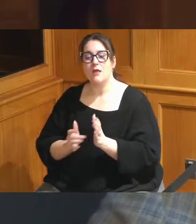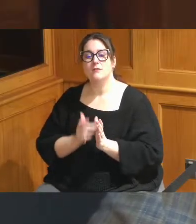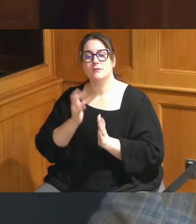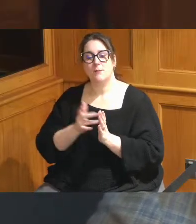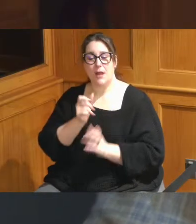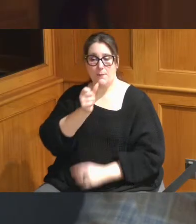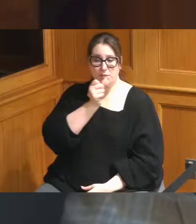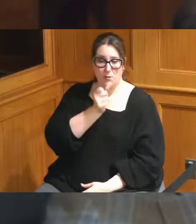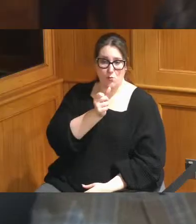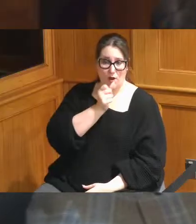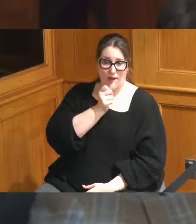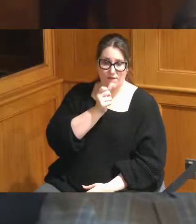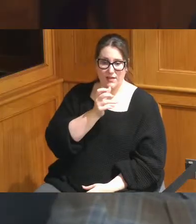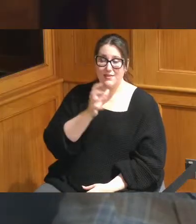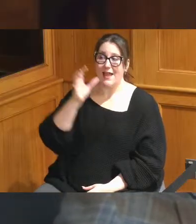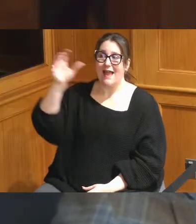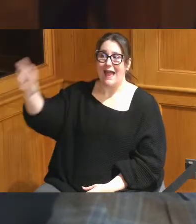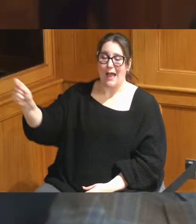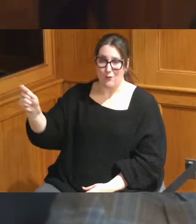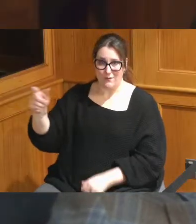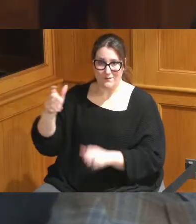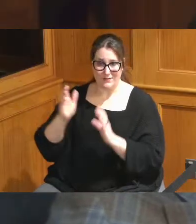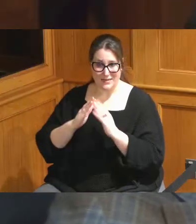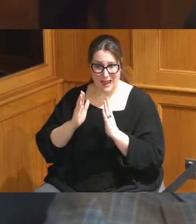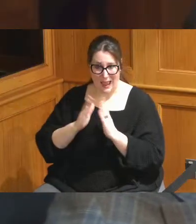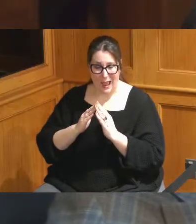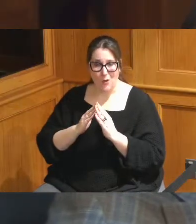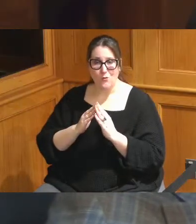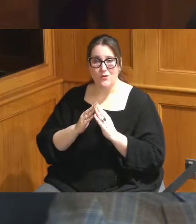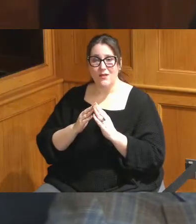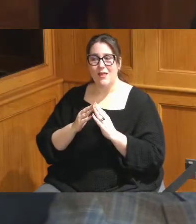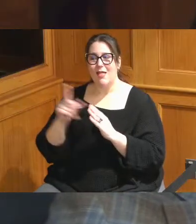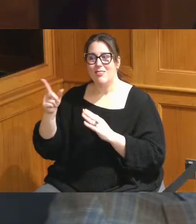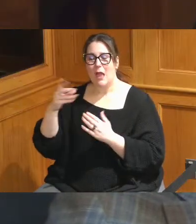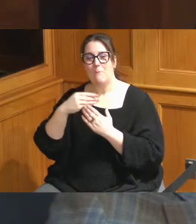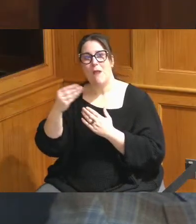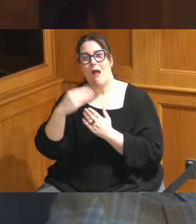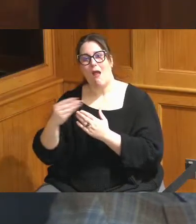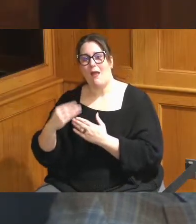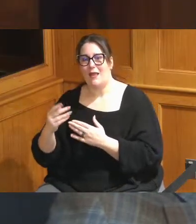they out of town, they come and buy stuff. Now we have a hard time trying to get it back or